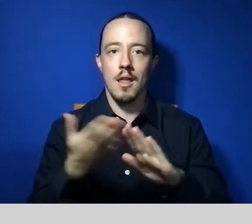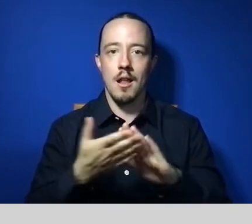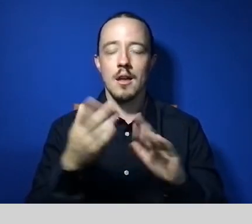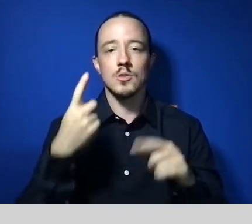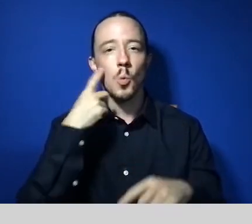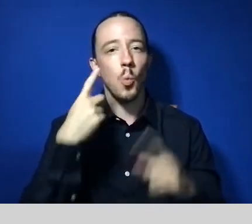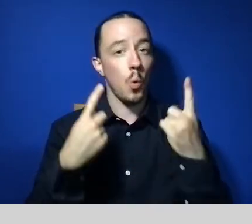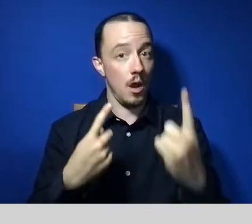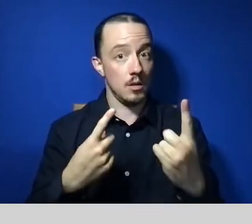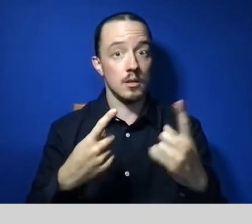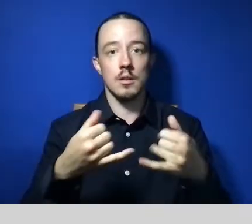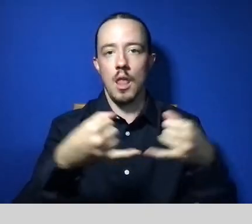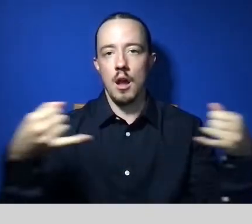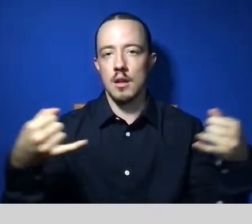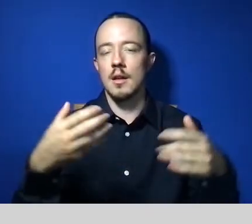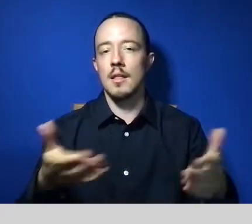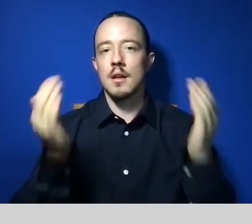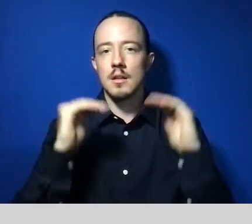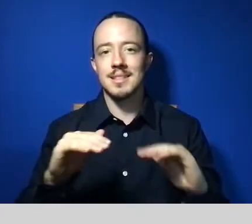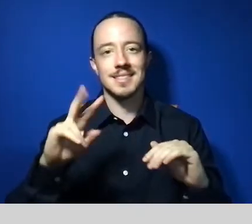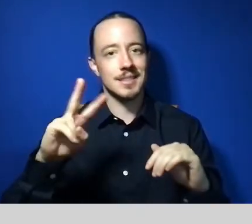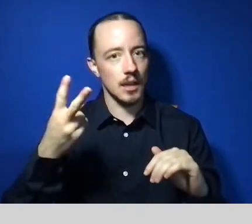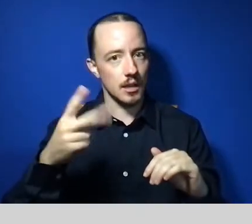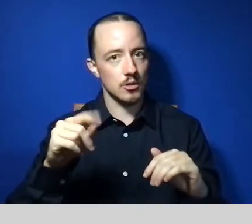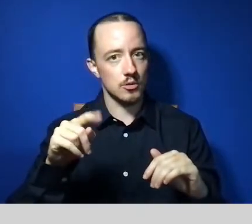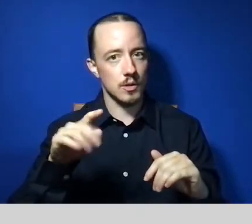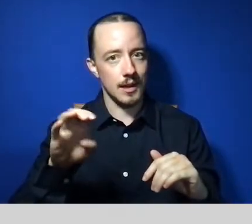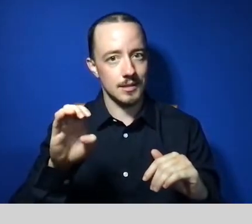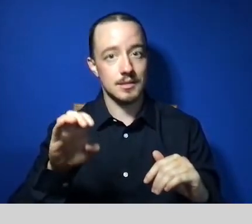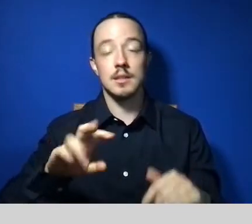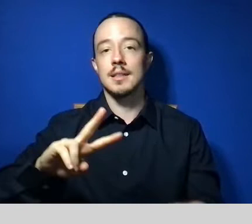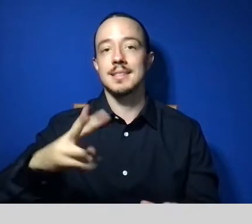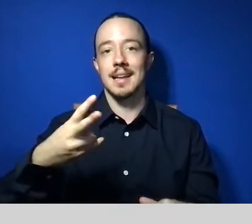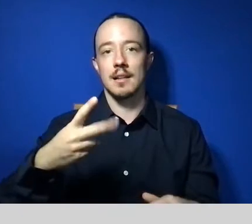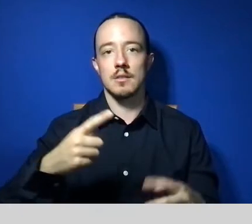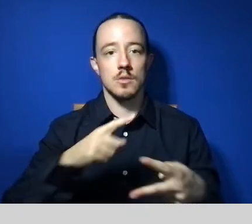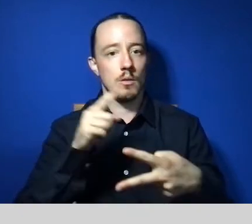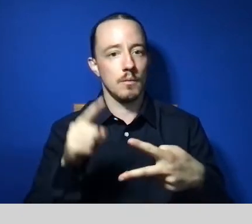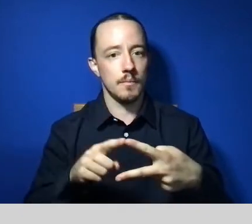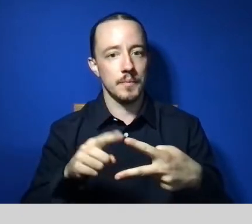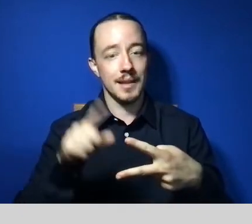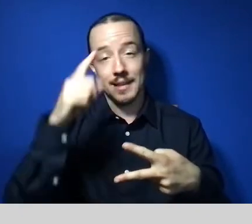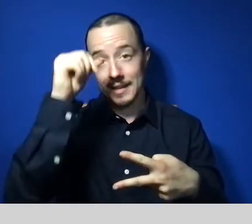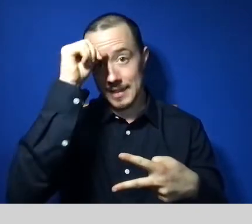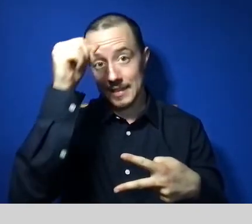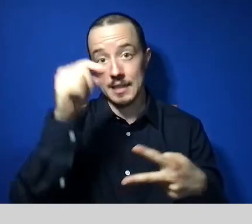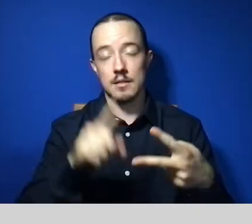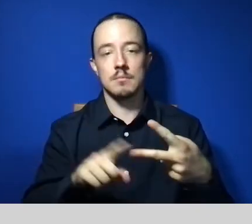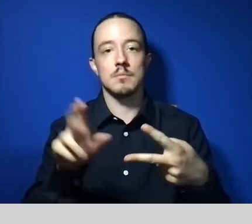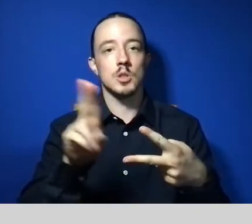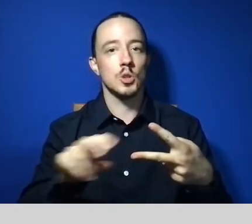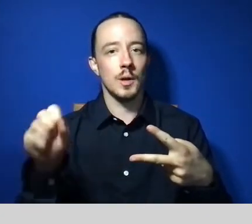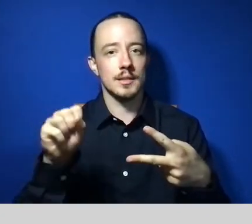And the second trace is the line for this one is for India. This one is for the United States.